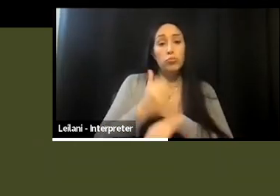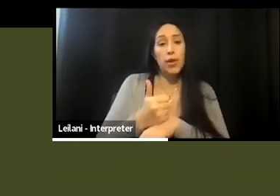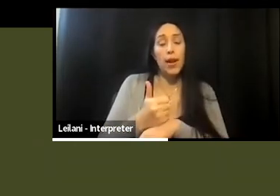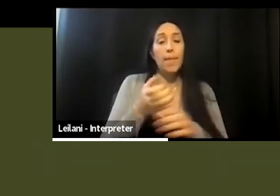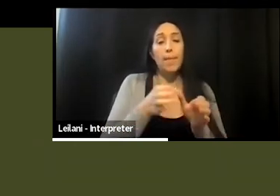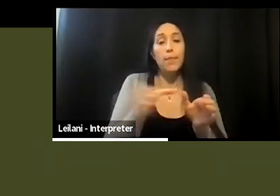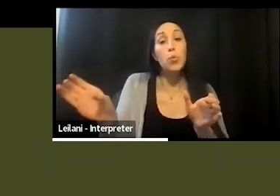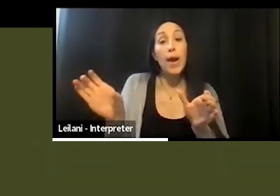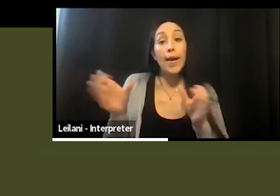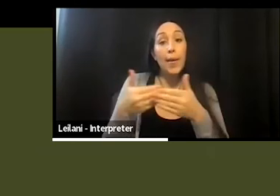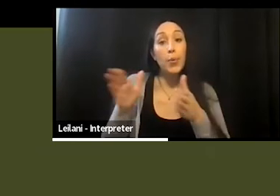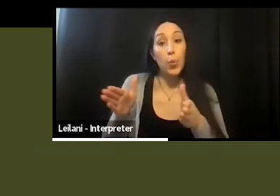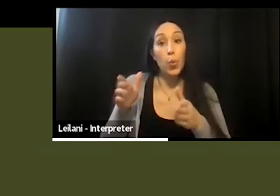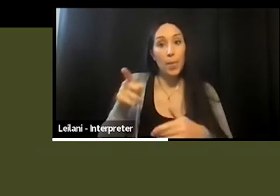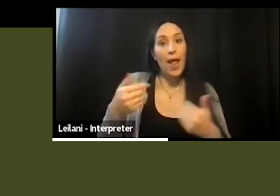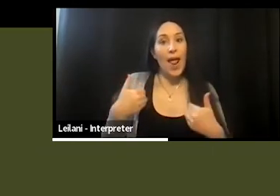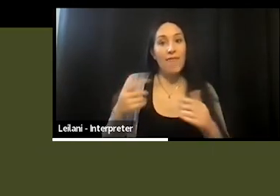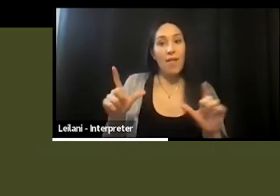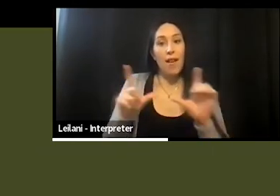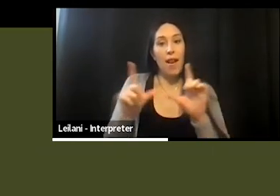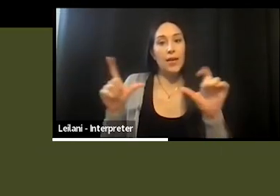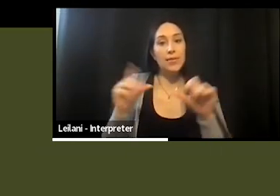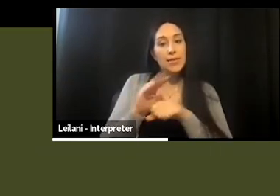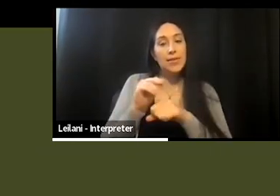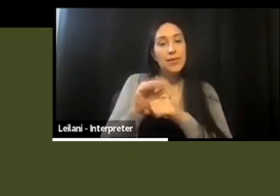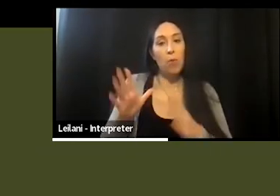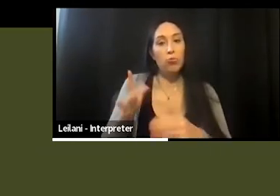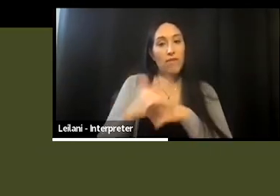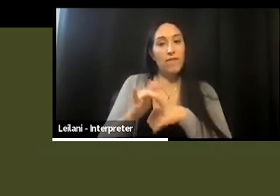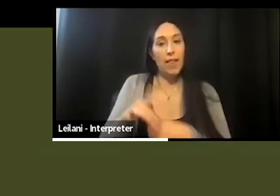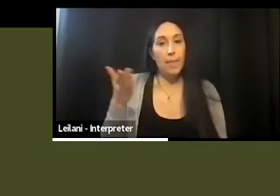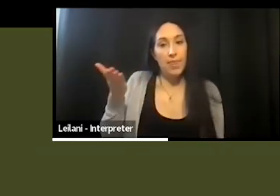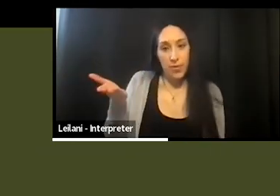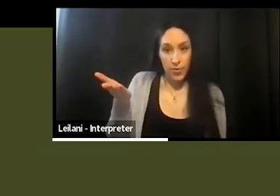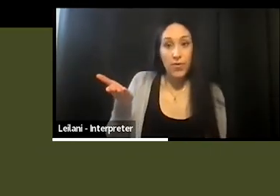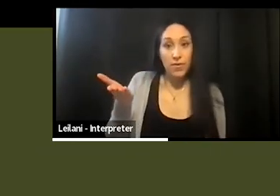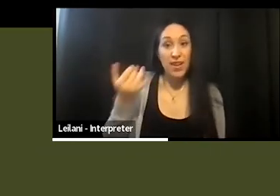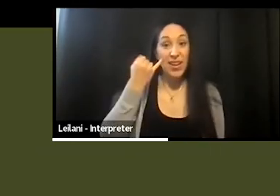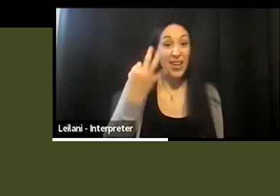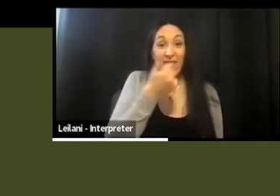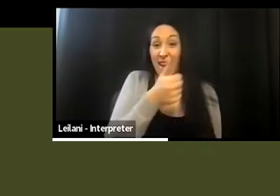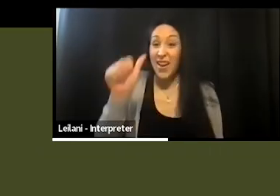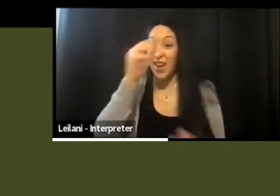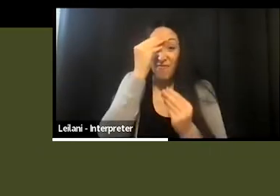is on this training and in the meeting. And in case any information we share with you today